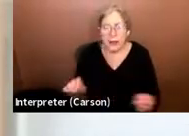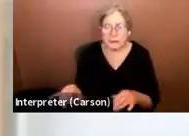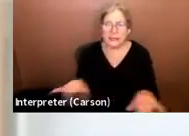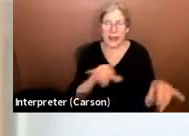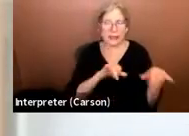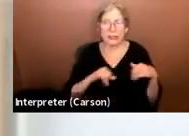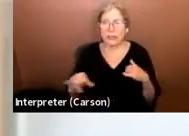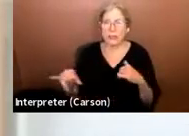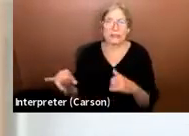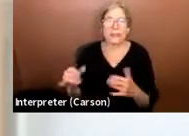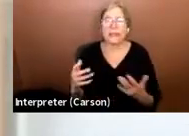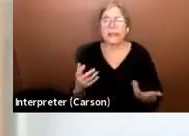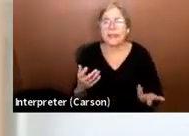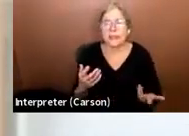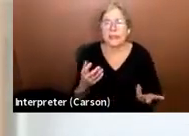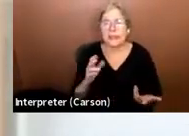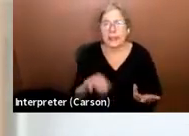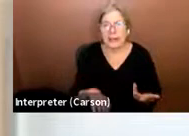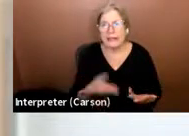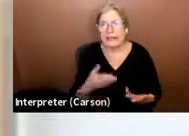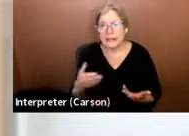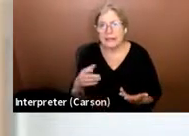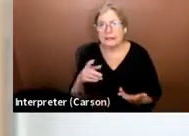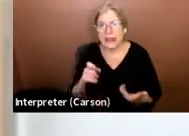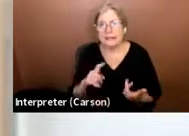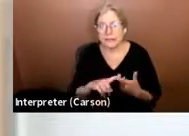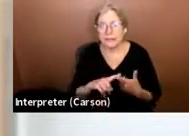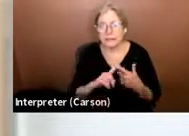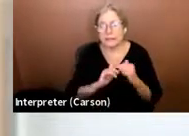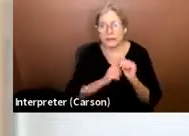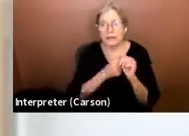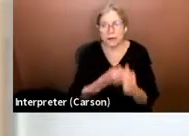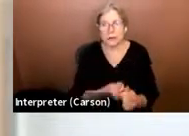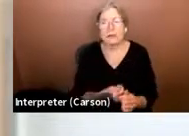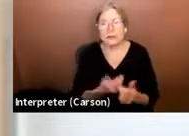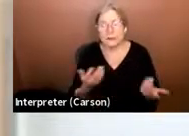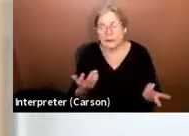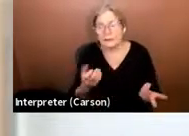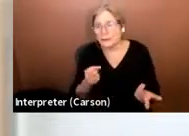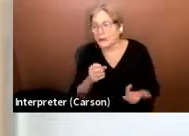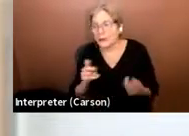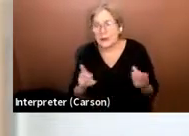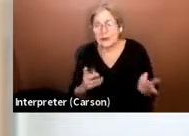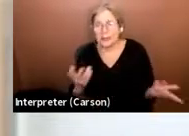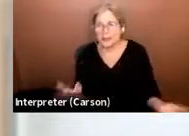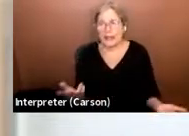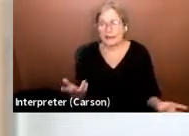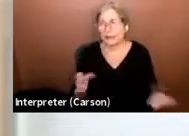standards that these conform to. As a result people are doing whatever they can